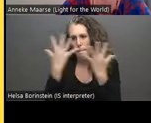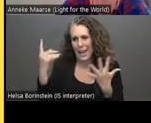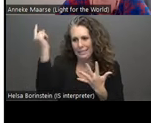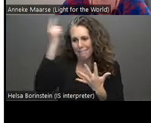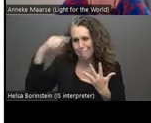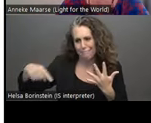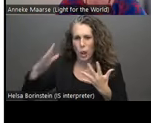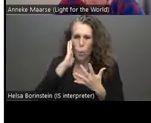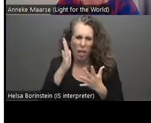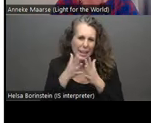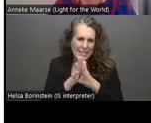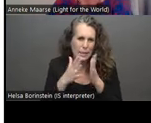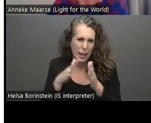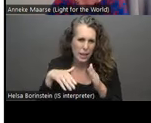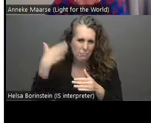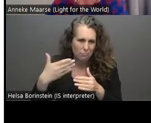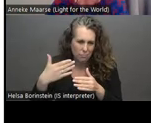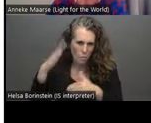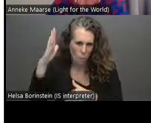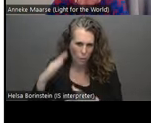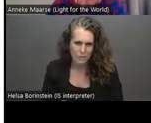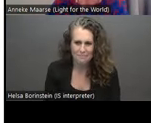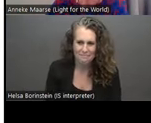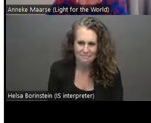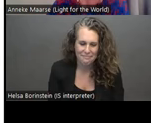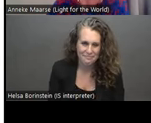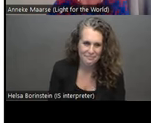bit more about. 15:29:22 So, the make 12.4% work initiative,